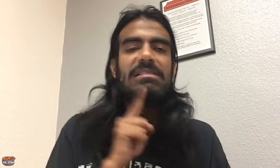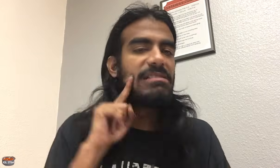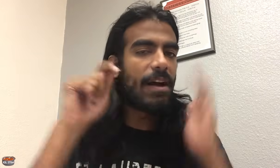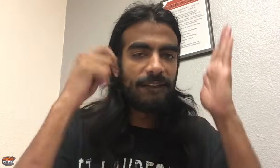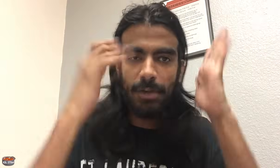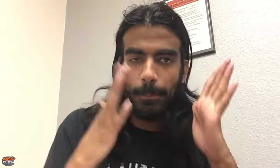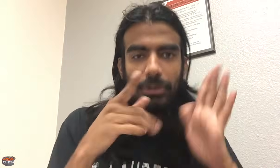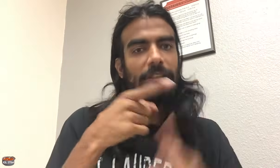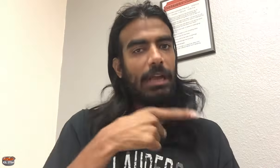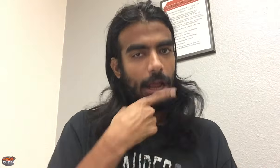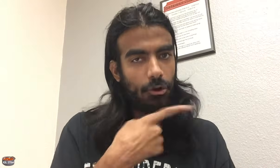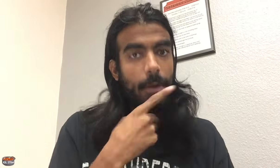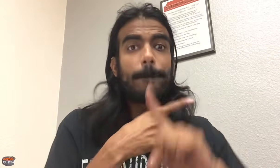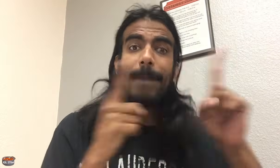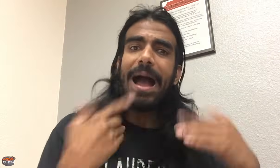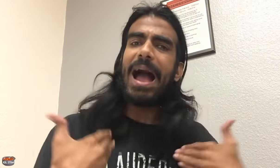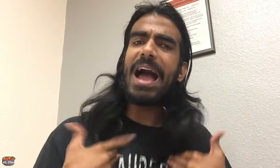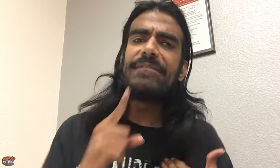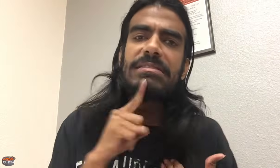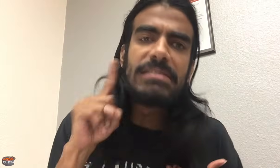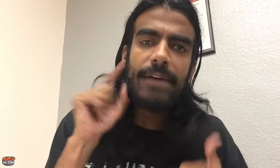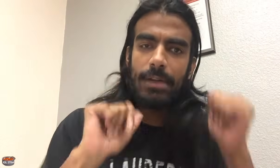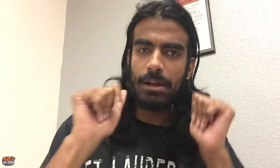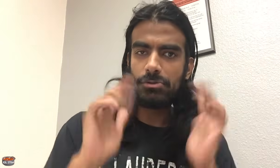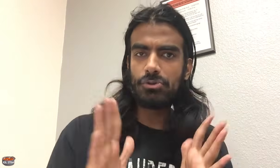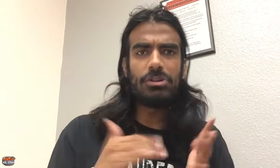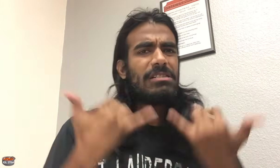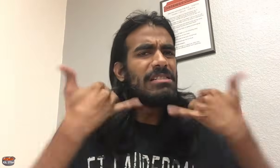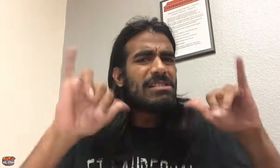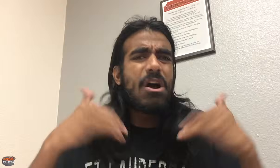The movie is not by a Deaf filmmaker, but it has